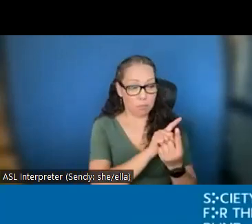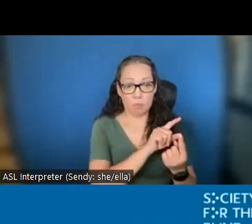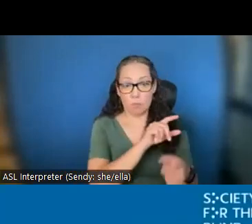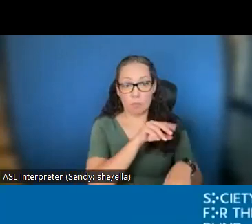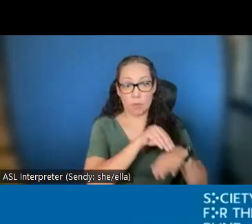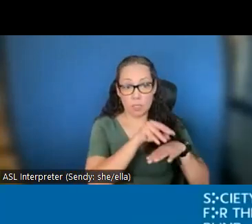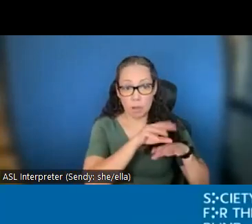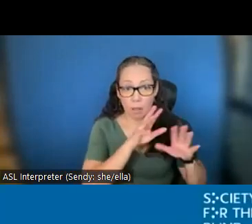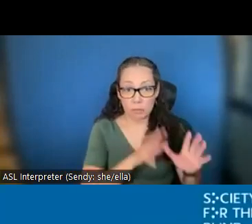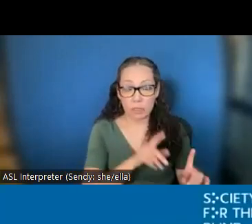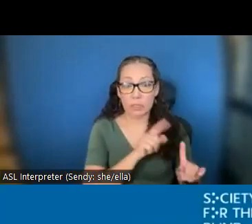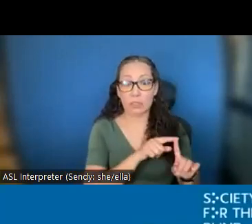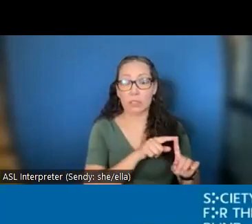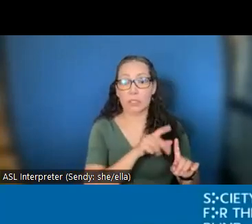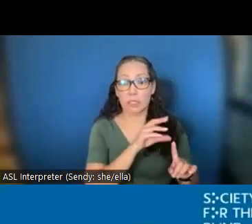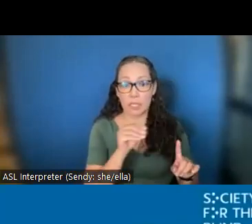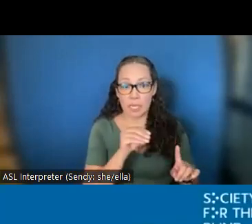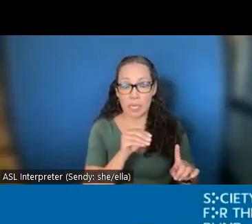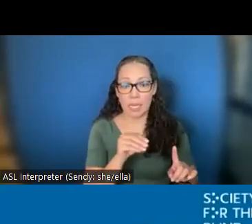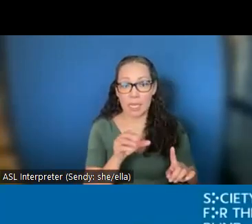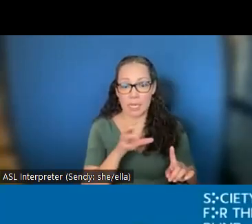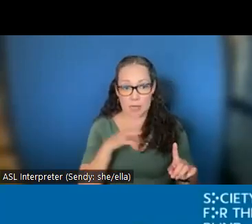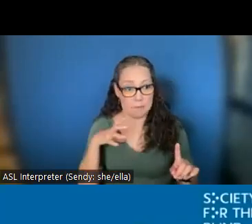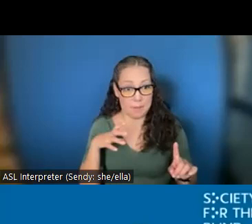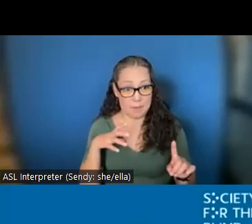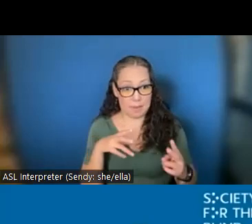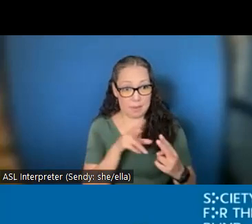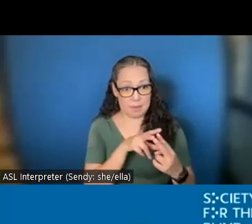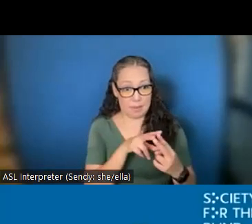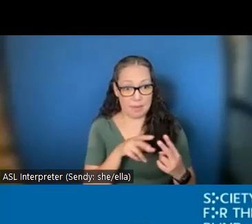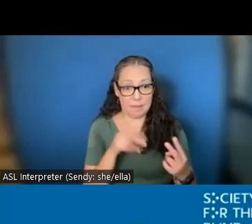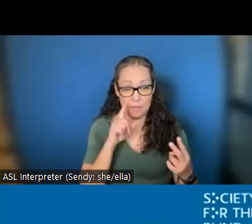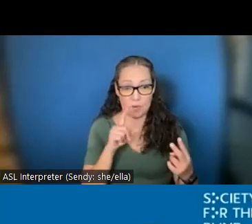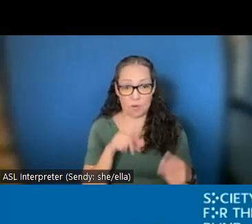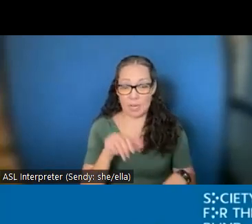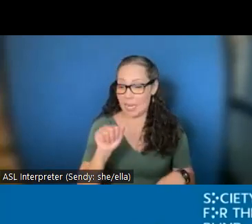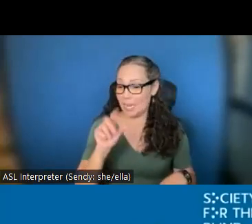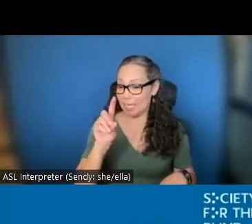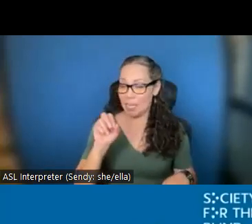our state adrc advisory committee to develop again A adrc business plan and we see it as a